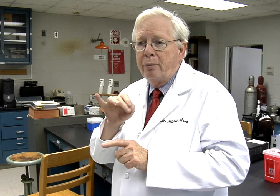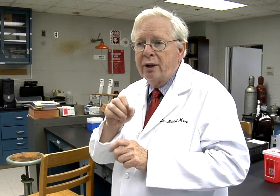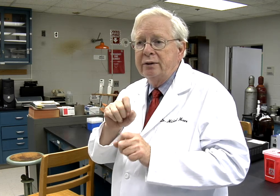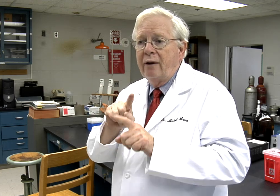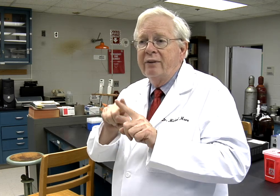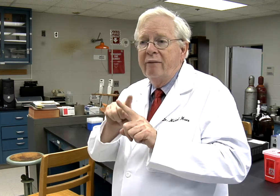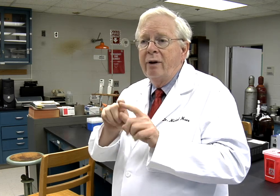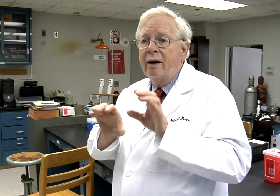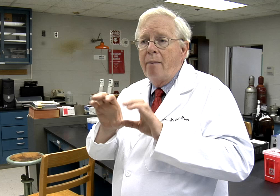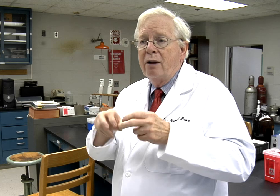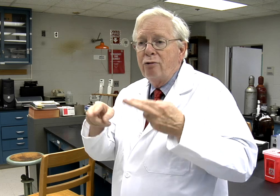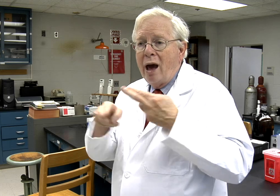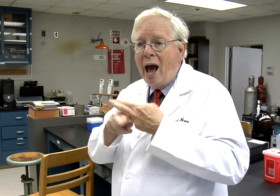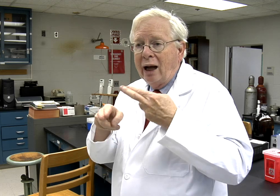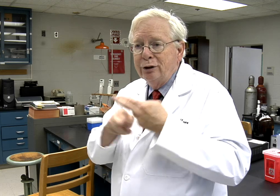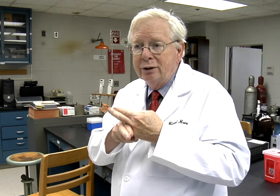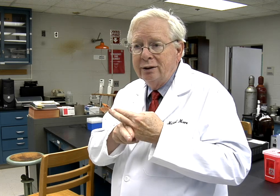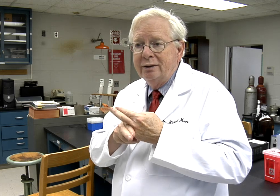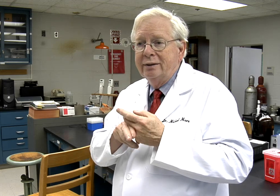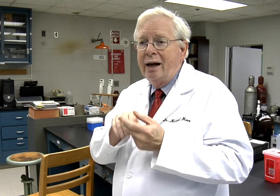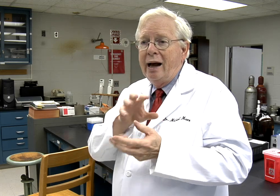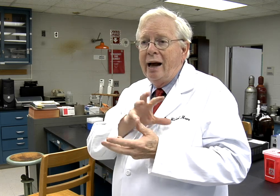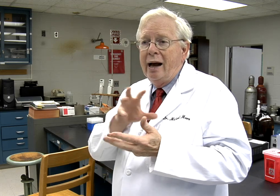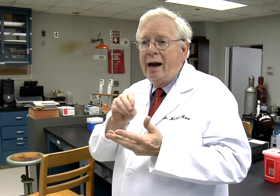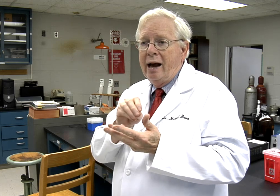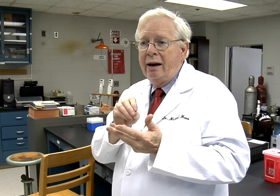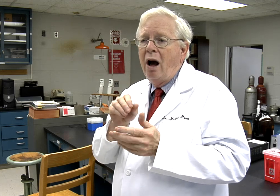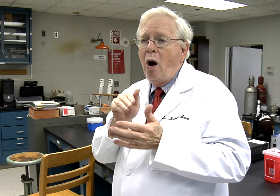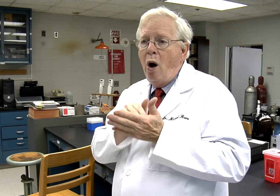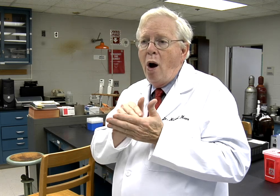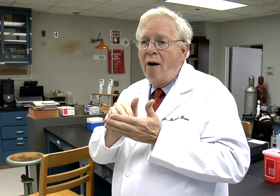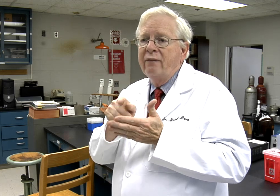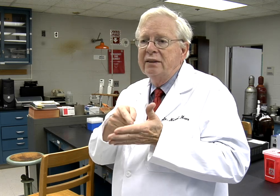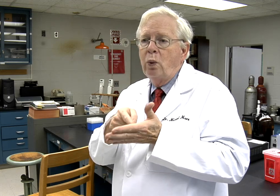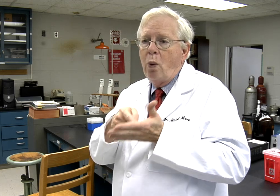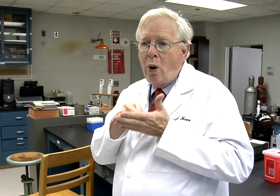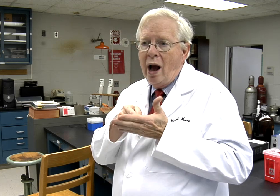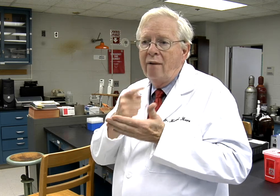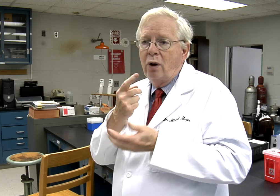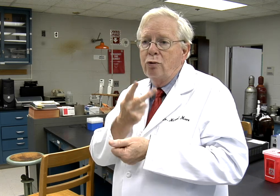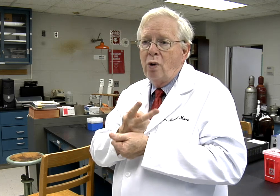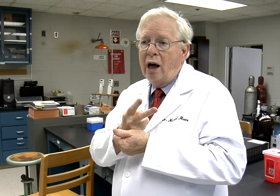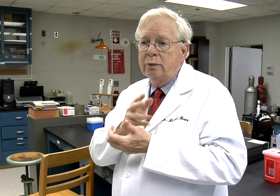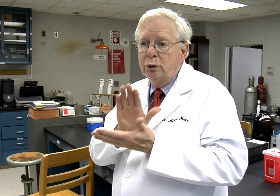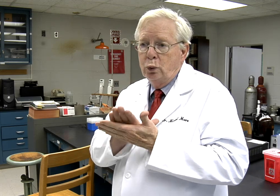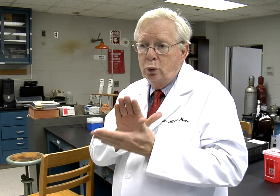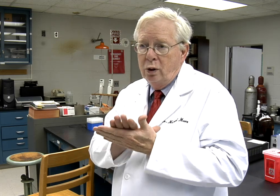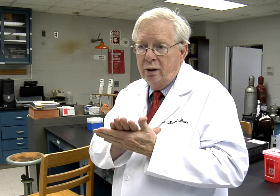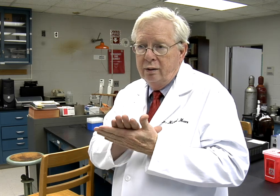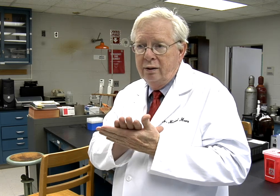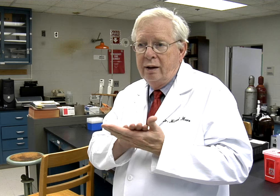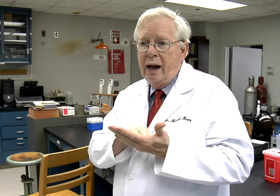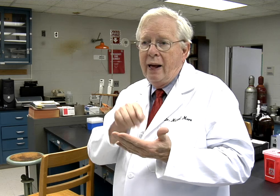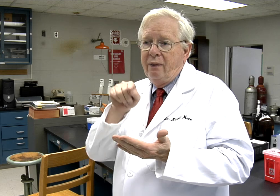and properties of different reactions and oftentimes is required for graduate school.